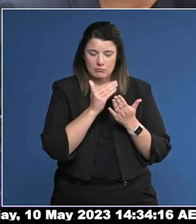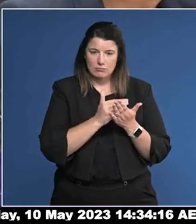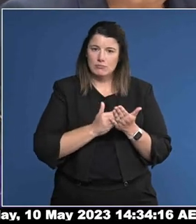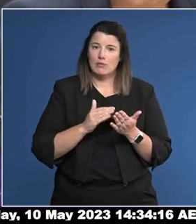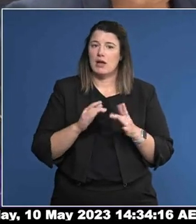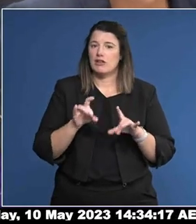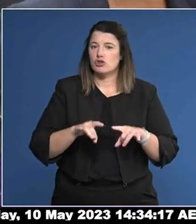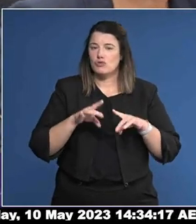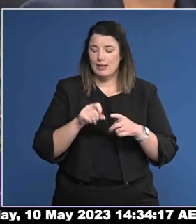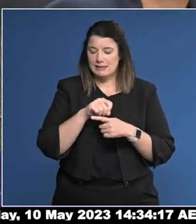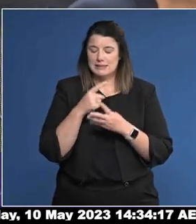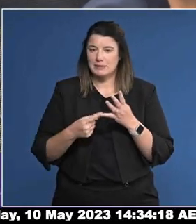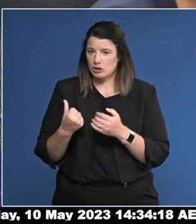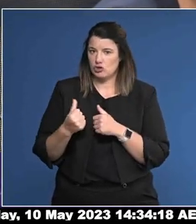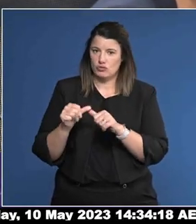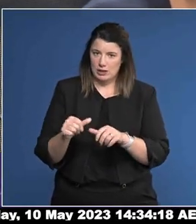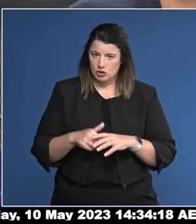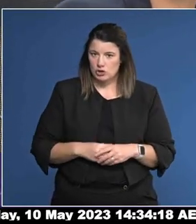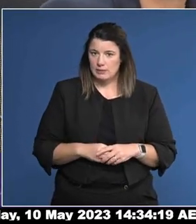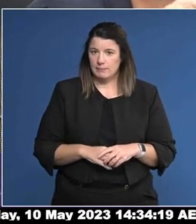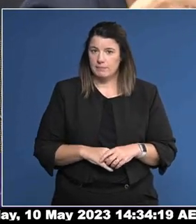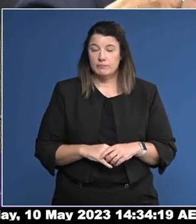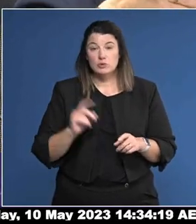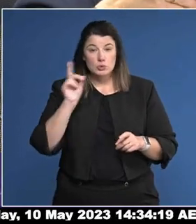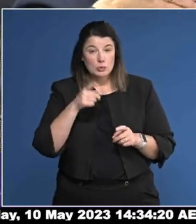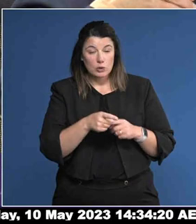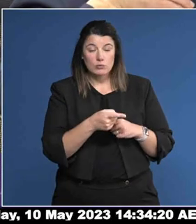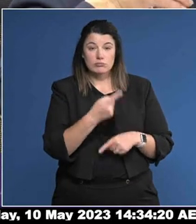Yes. MS EASTMAN: Today, though, you've prepared a statement for this case